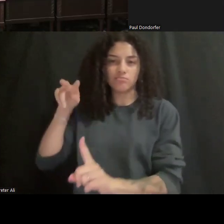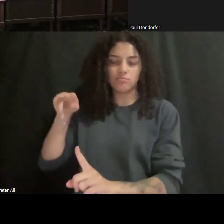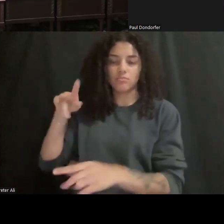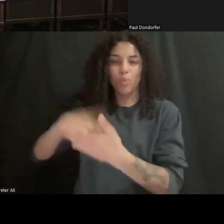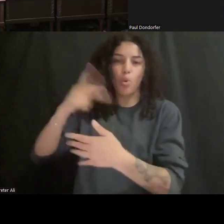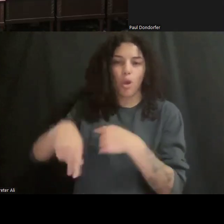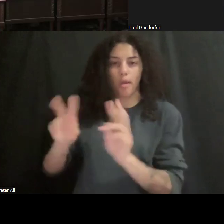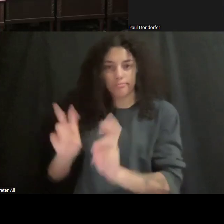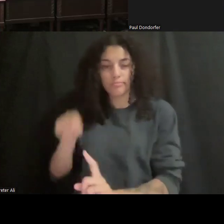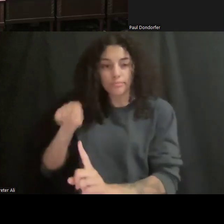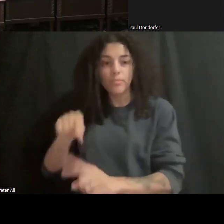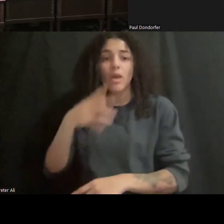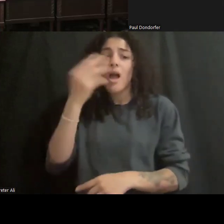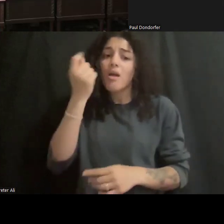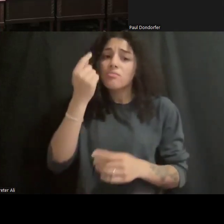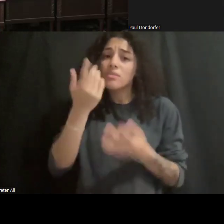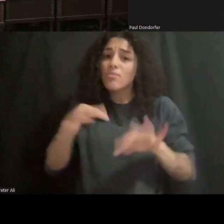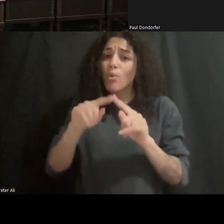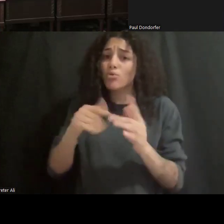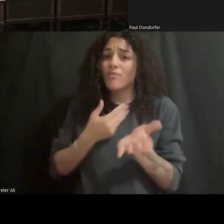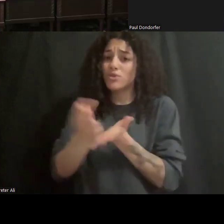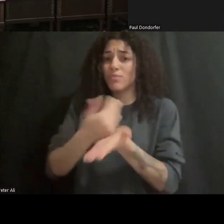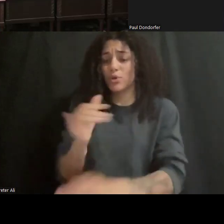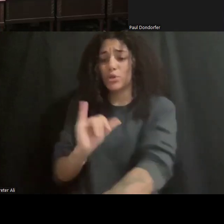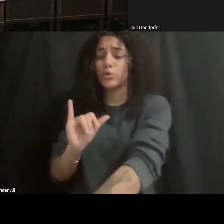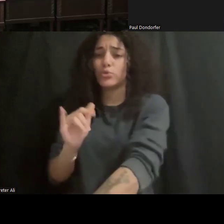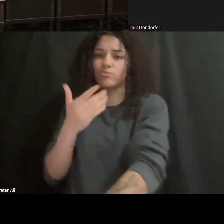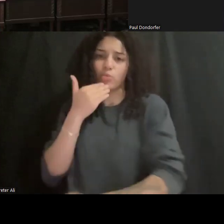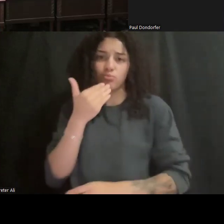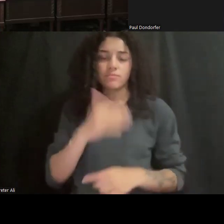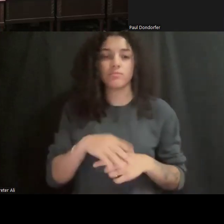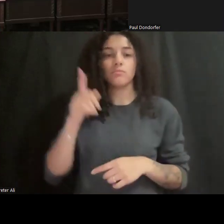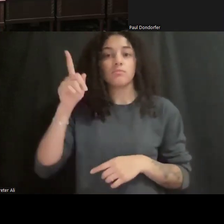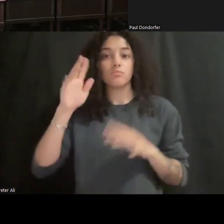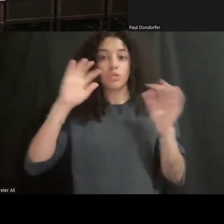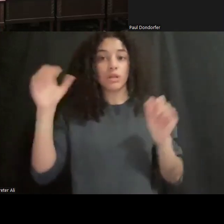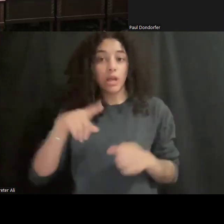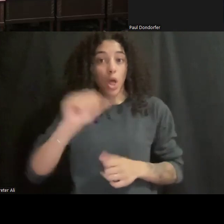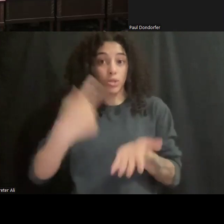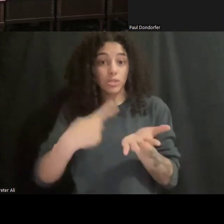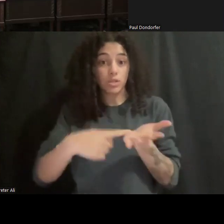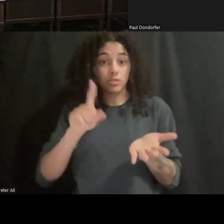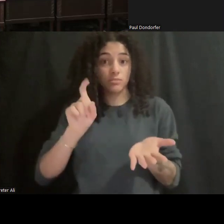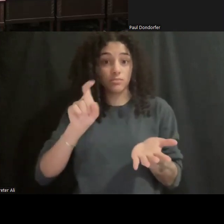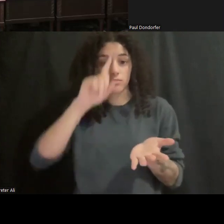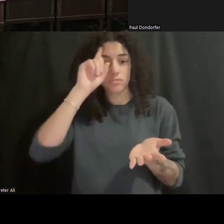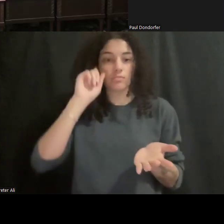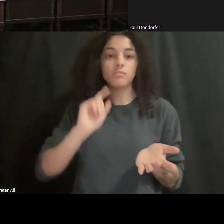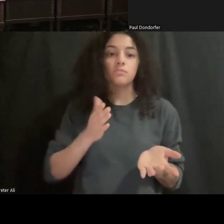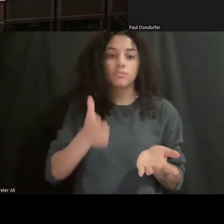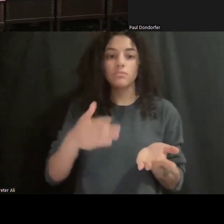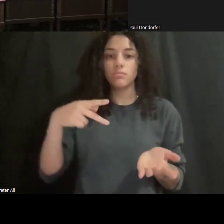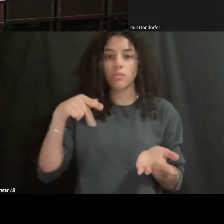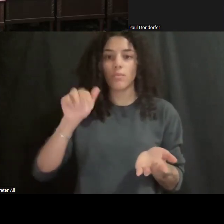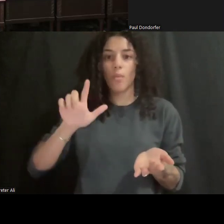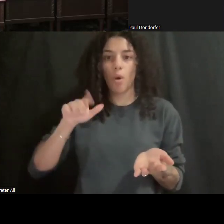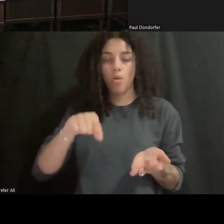is key to this technology Thank you Thank you Any other discussion President Roman Yes Hi